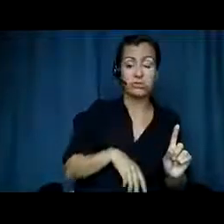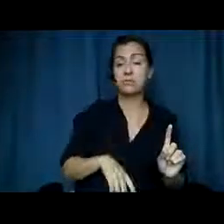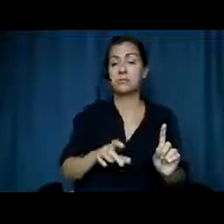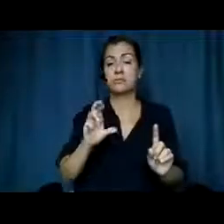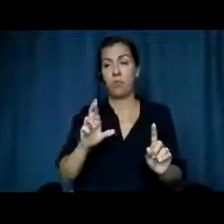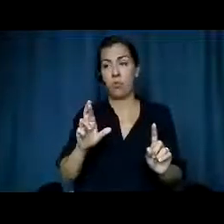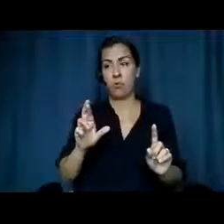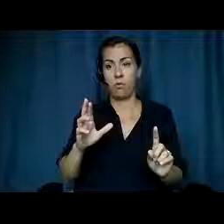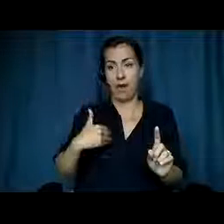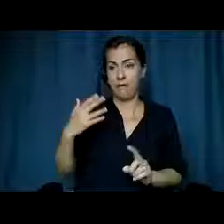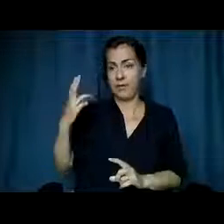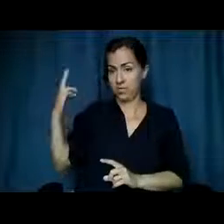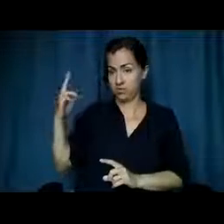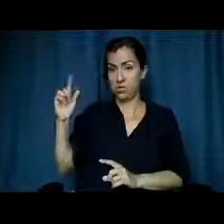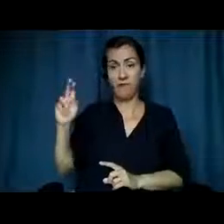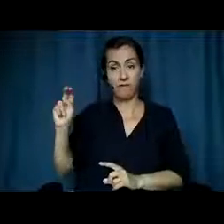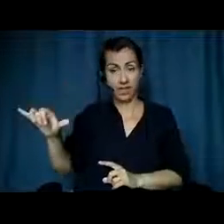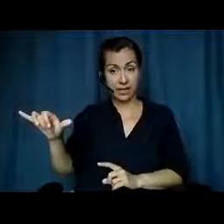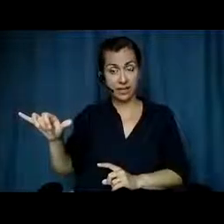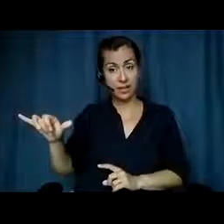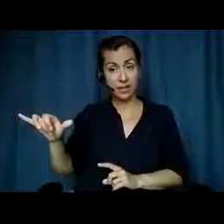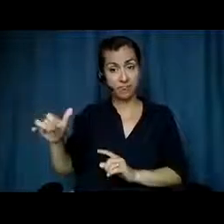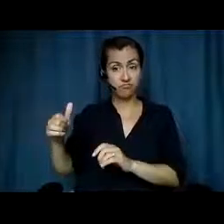under the National Voter Registration Act,